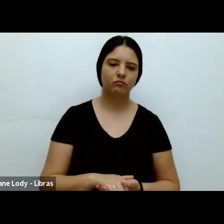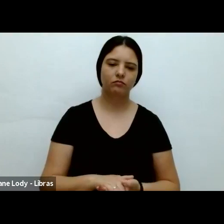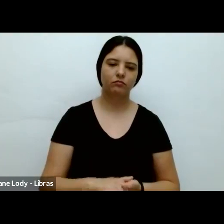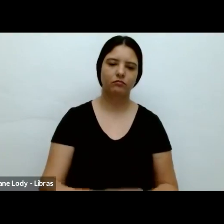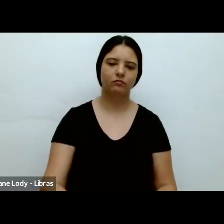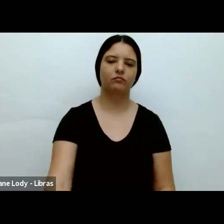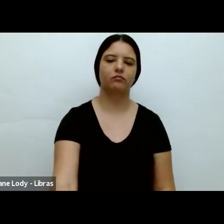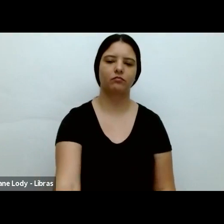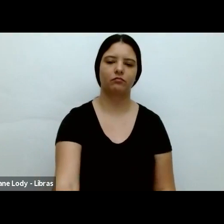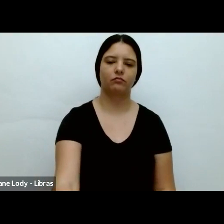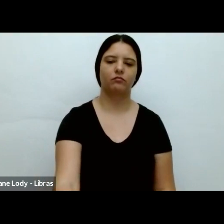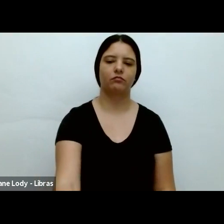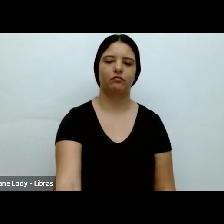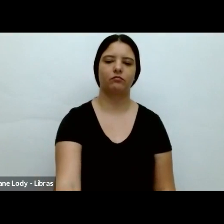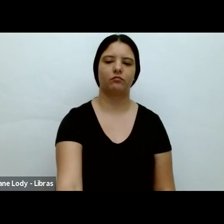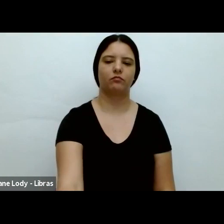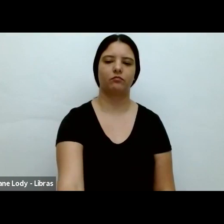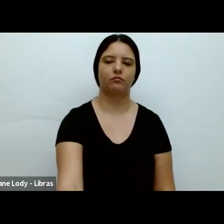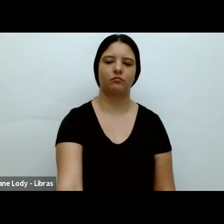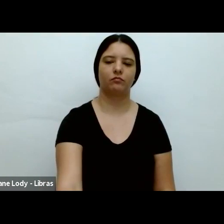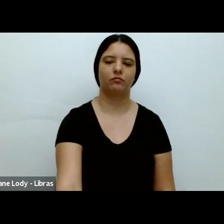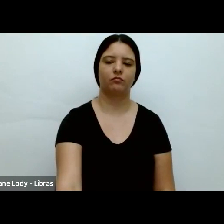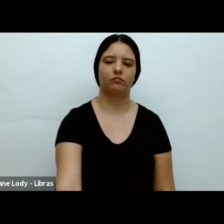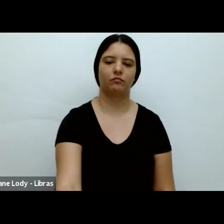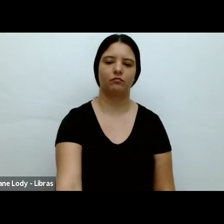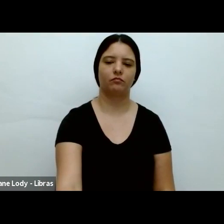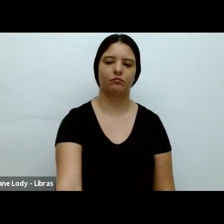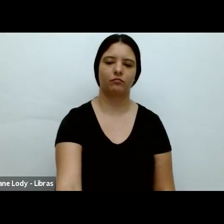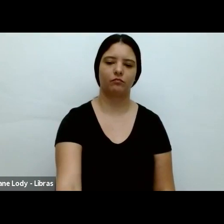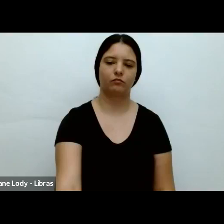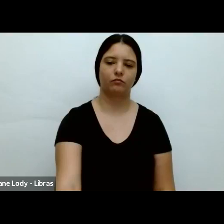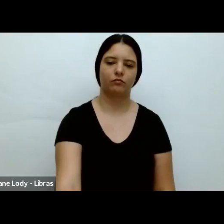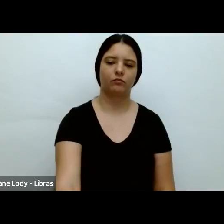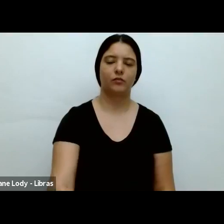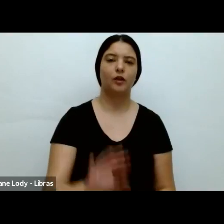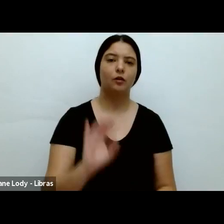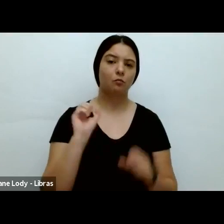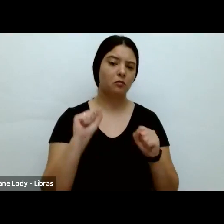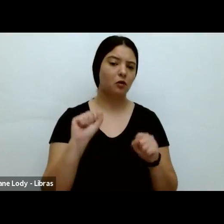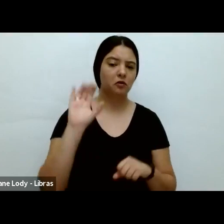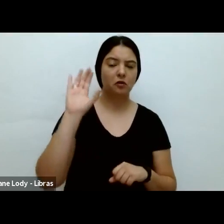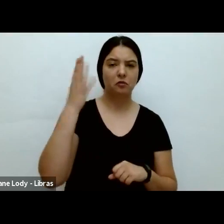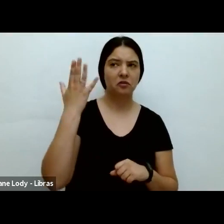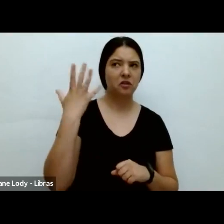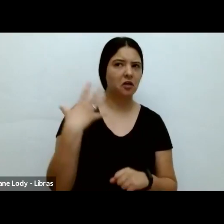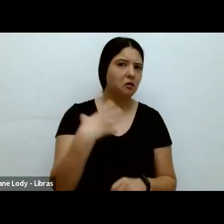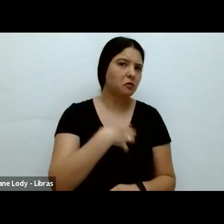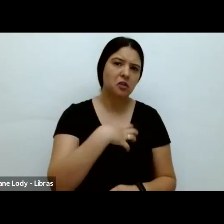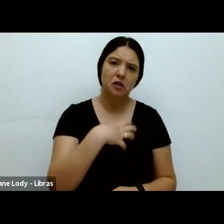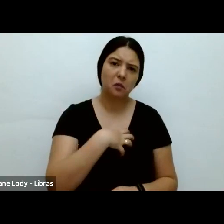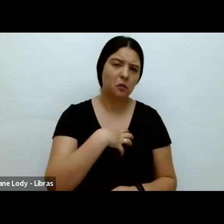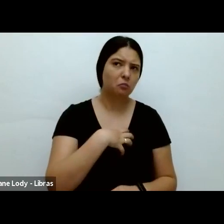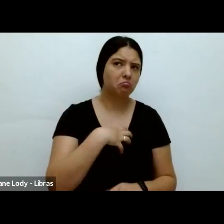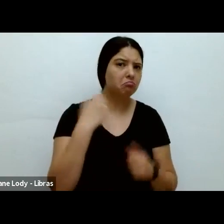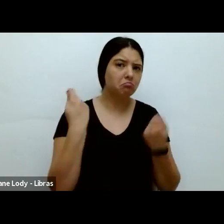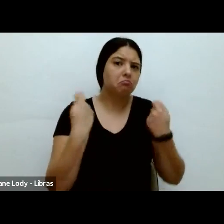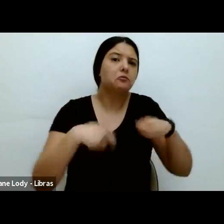They should alternative to. They should alternative to them. until Until that gets caught up Until that gets caught up. state or the district or the district.